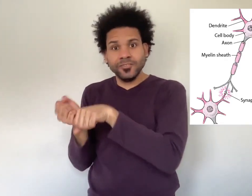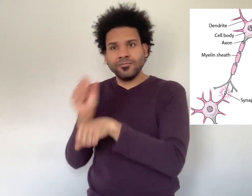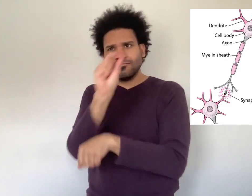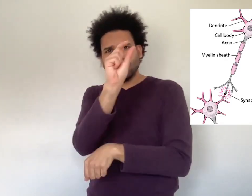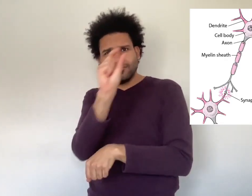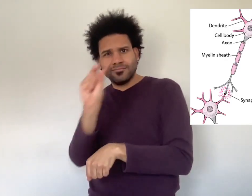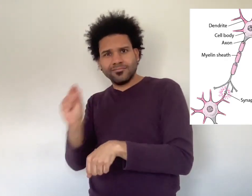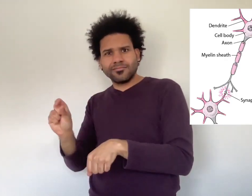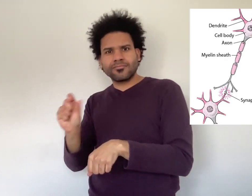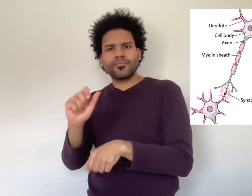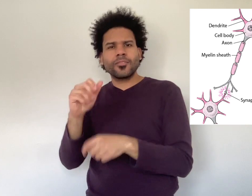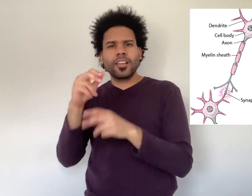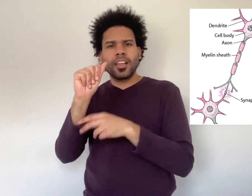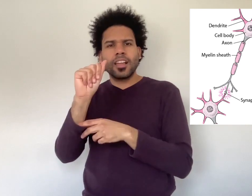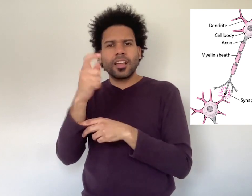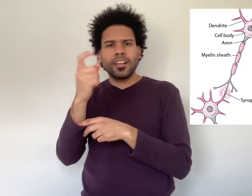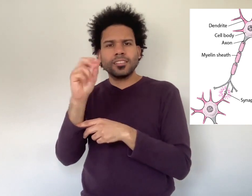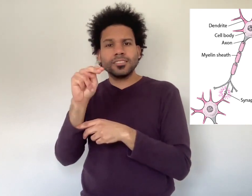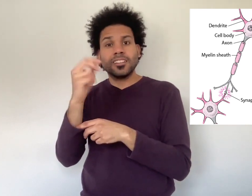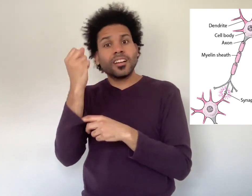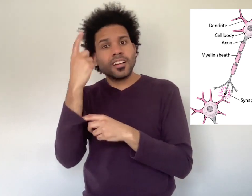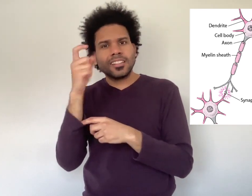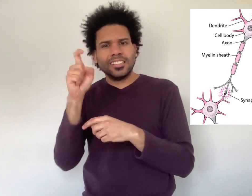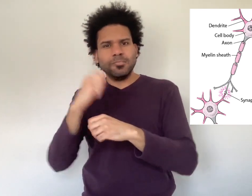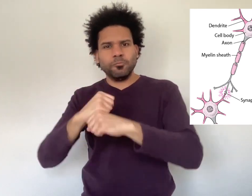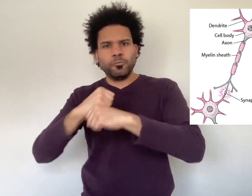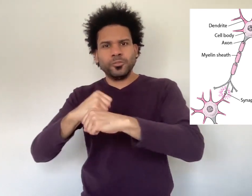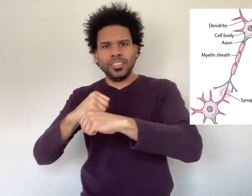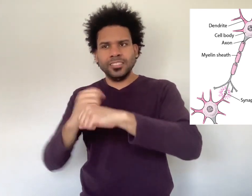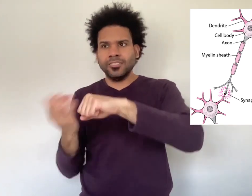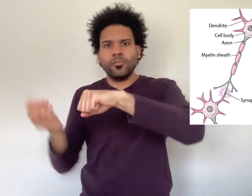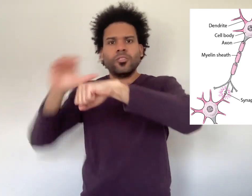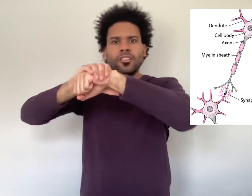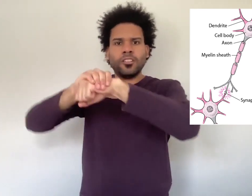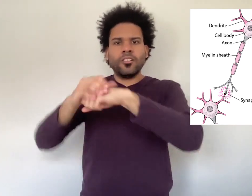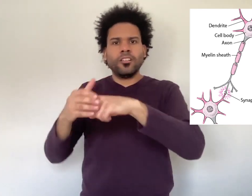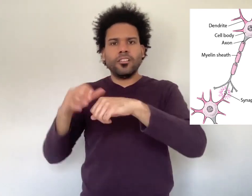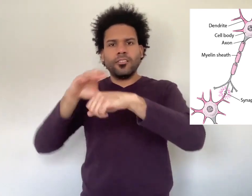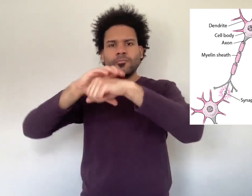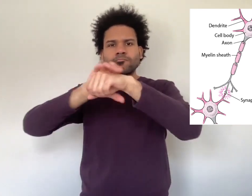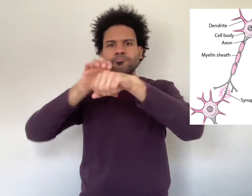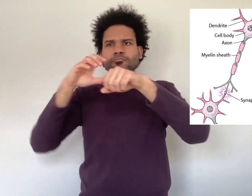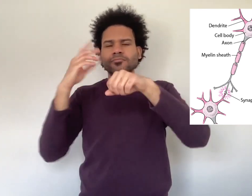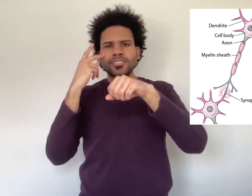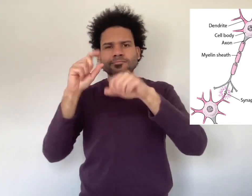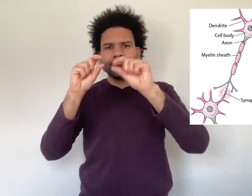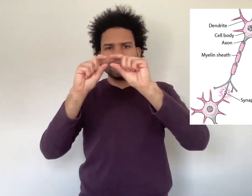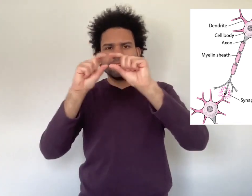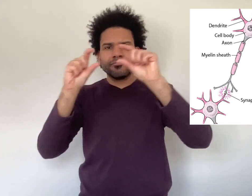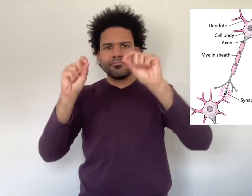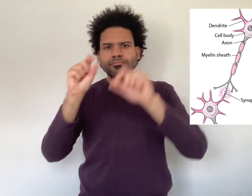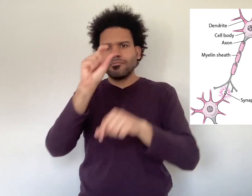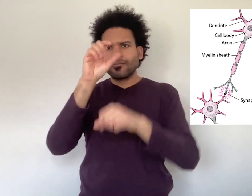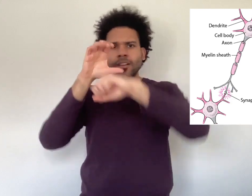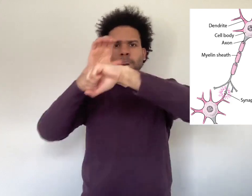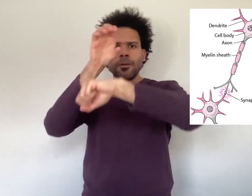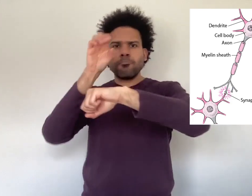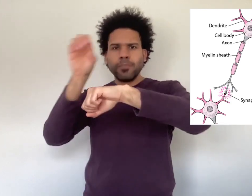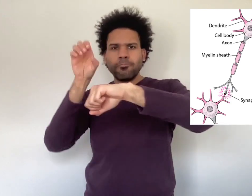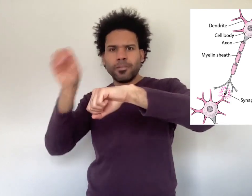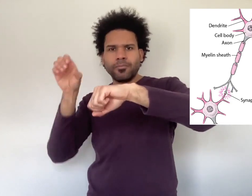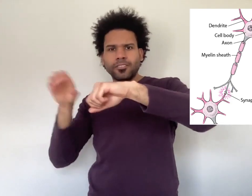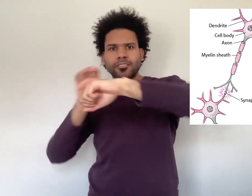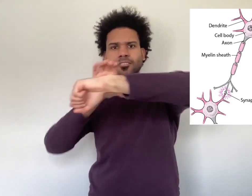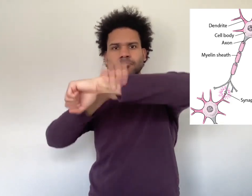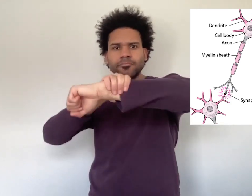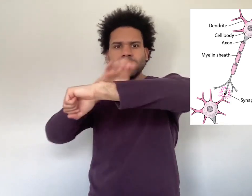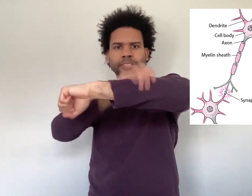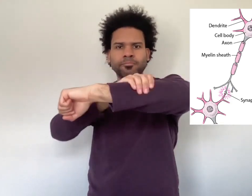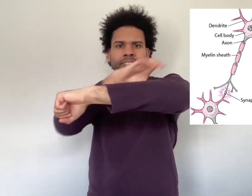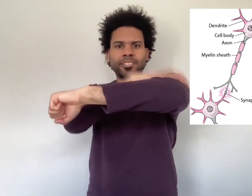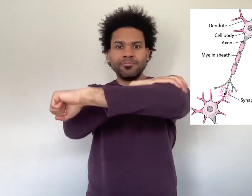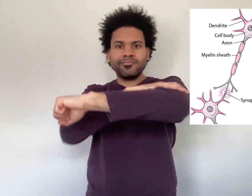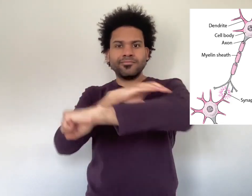The axon, an elongated portion of the neuron, needs a protective membrane.